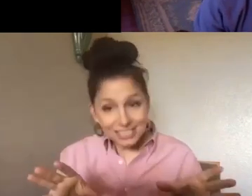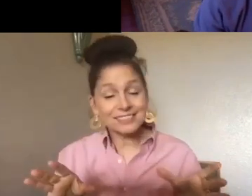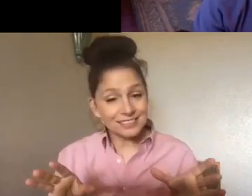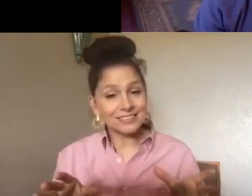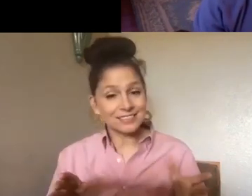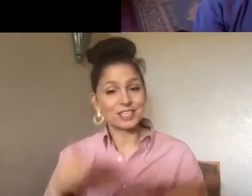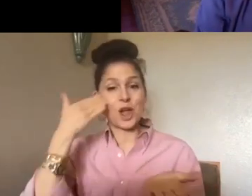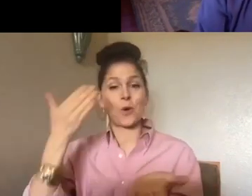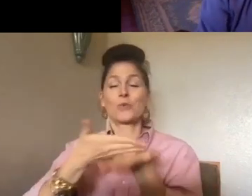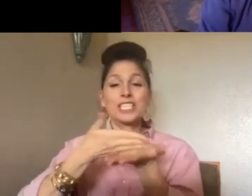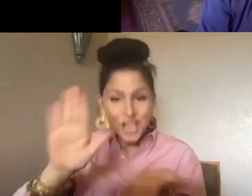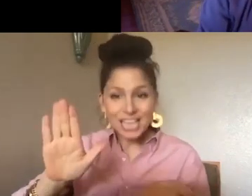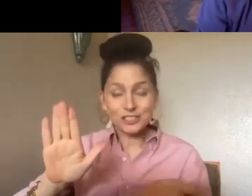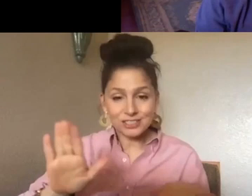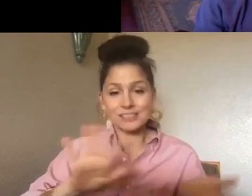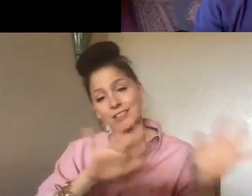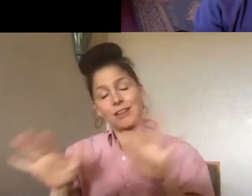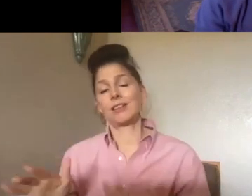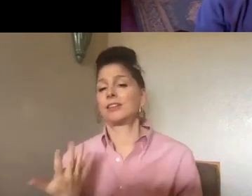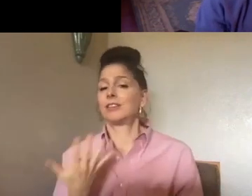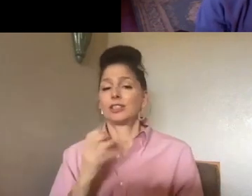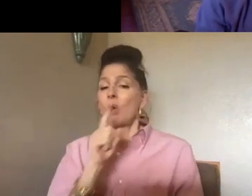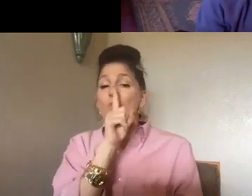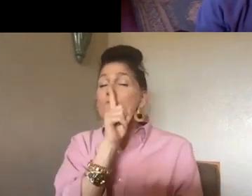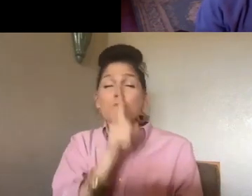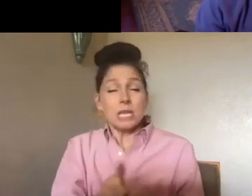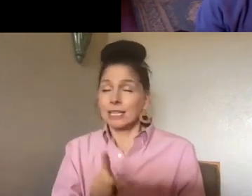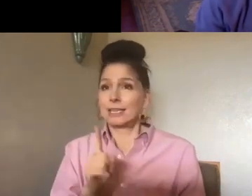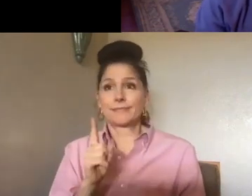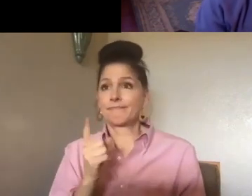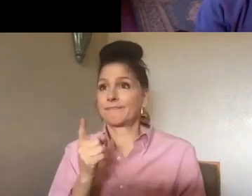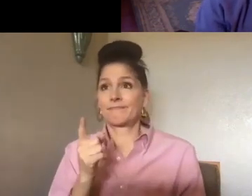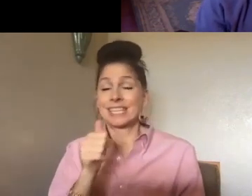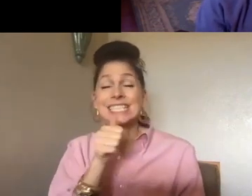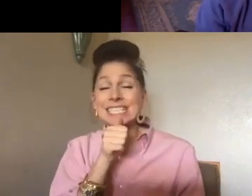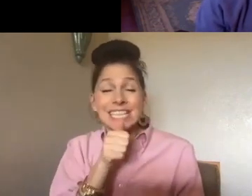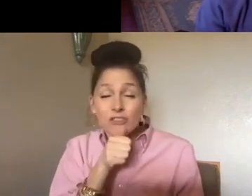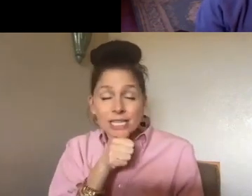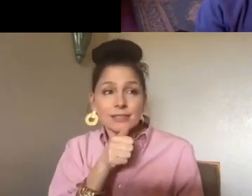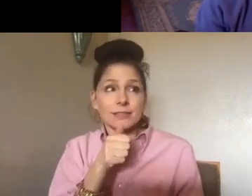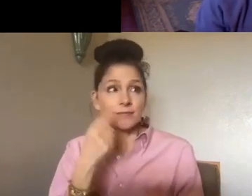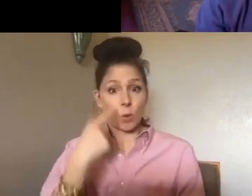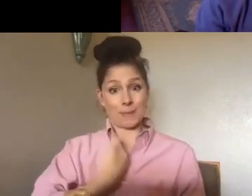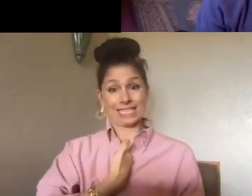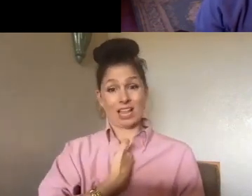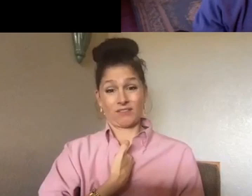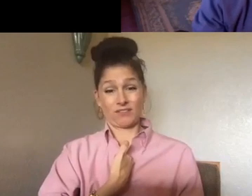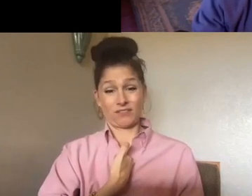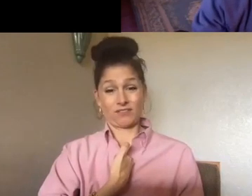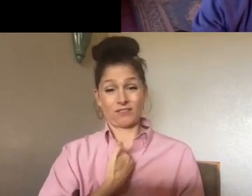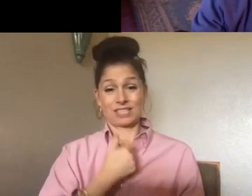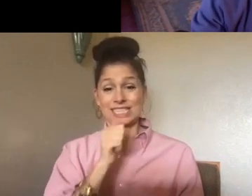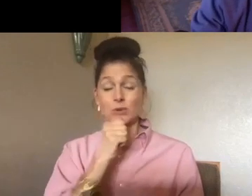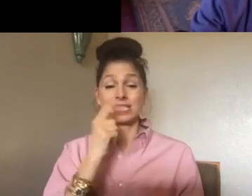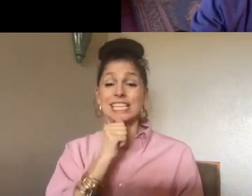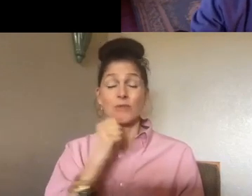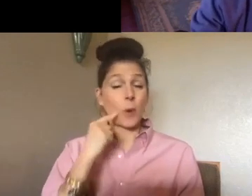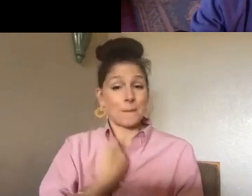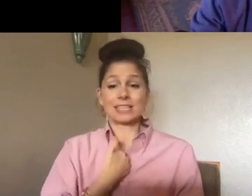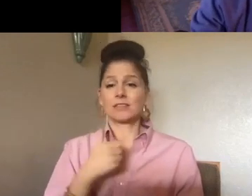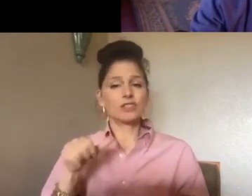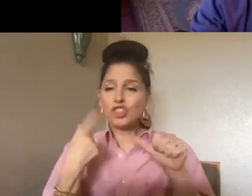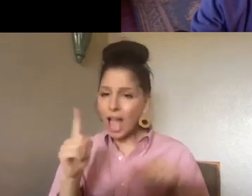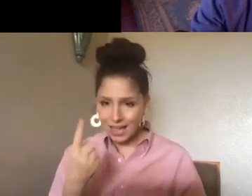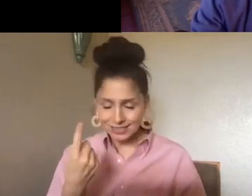rejections, and really, there's suffering, for myself. I have suffered myself, and it's not just,